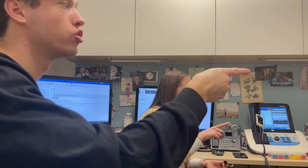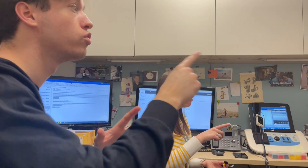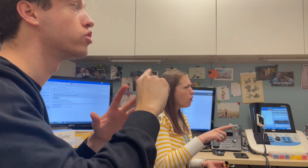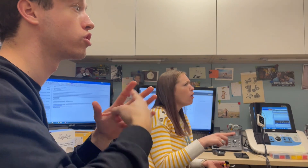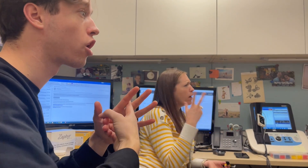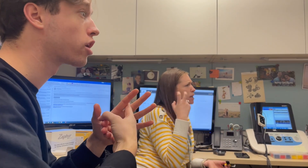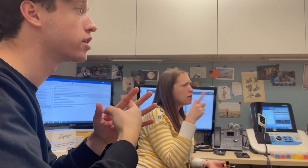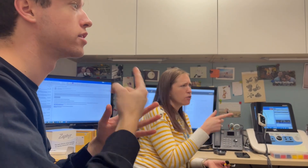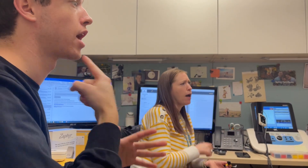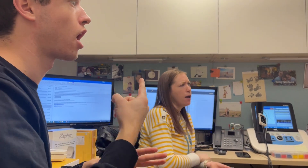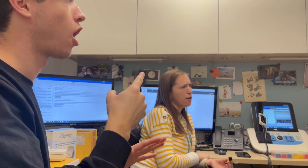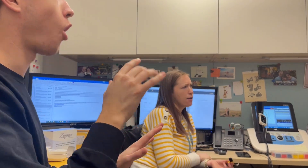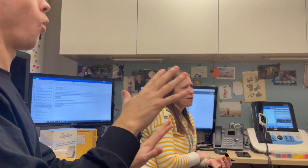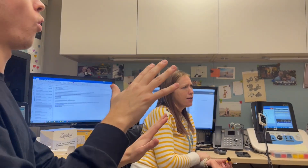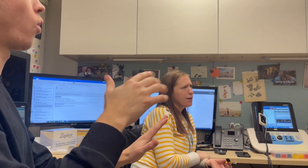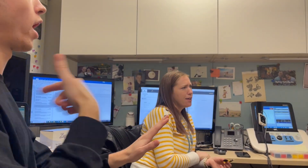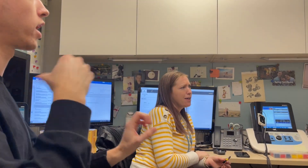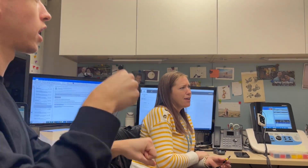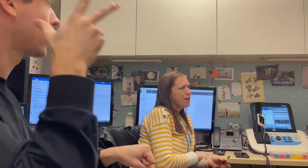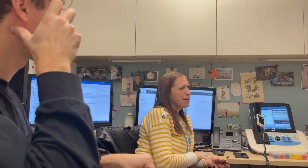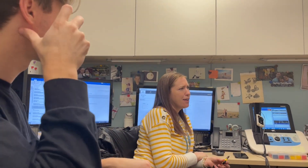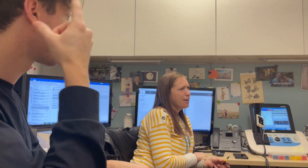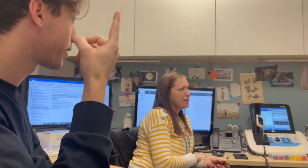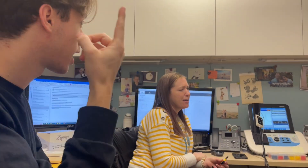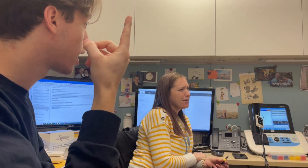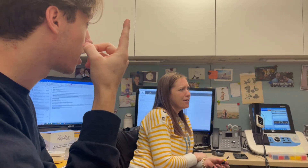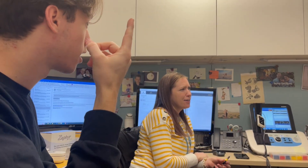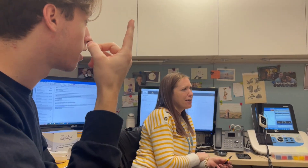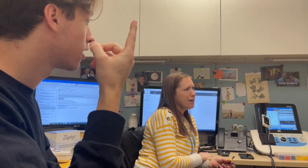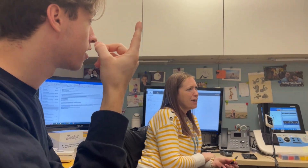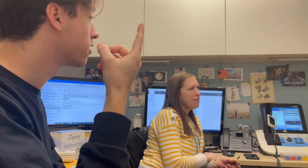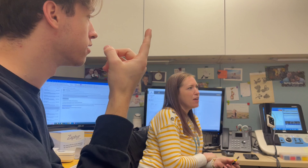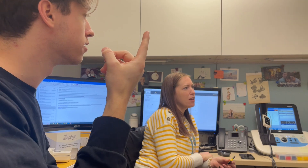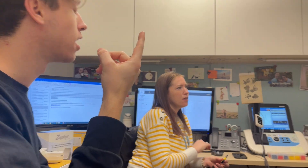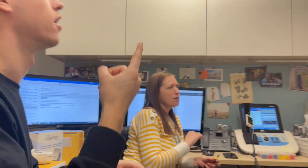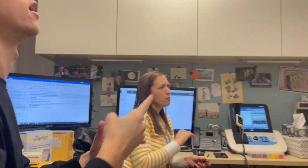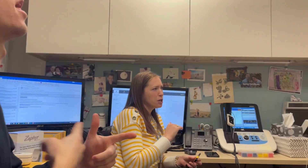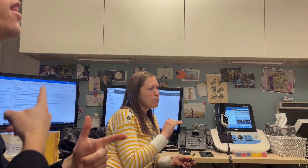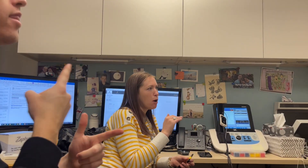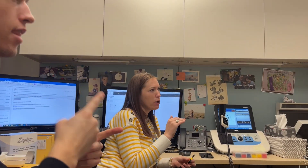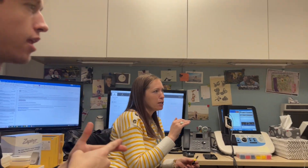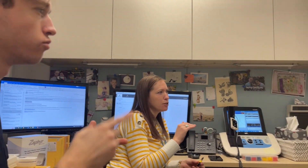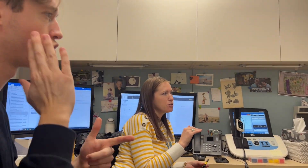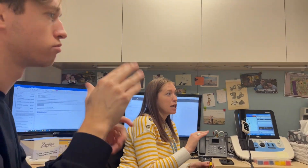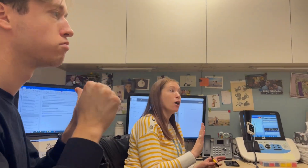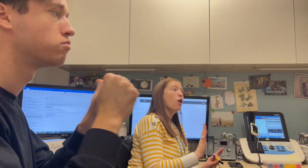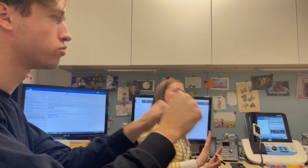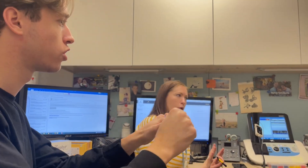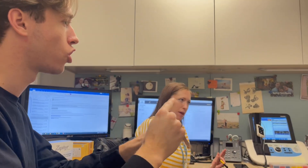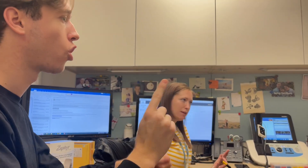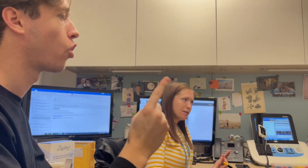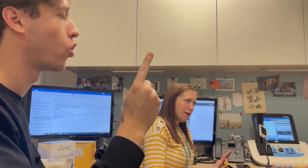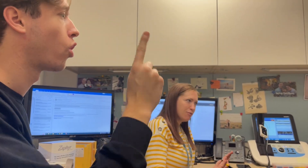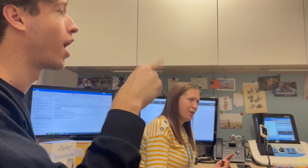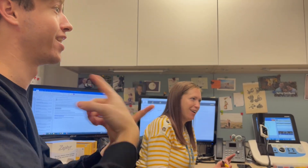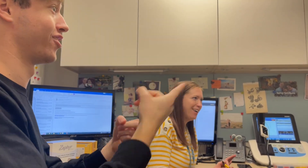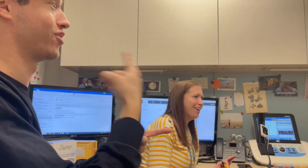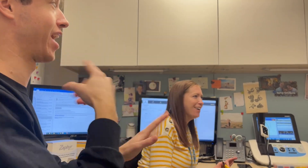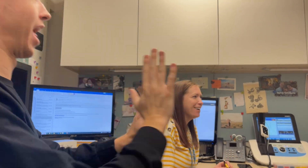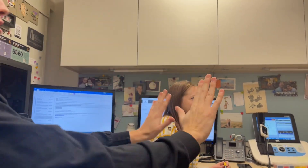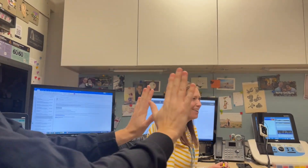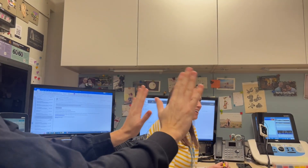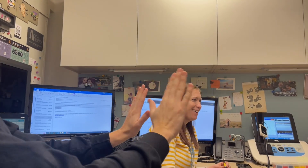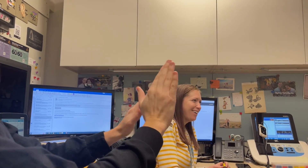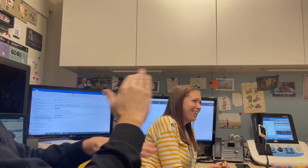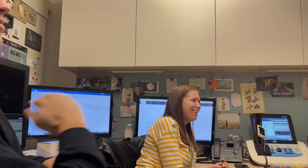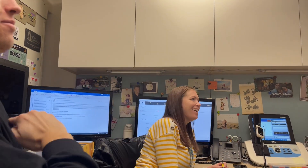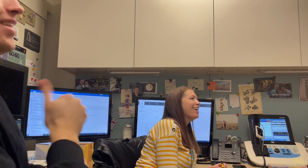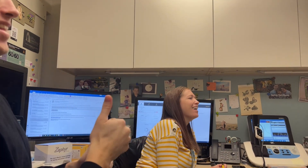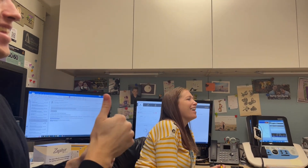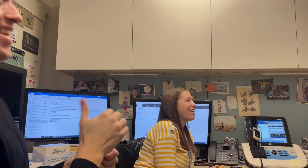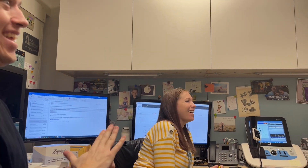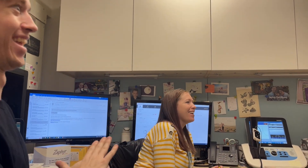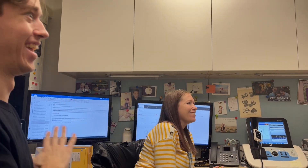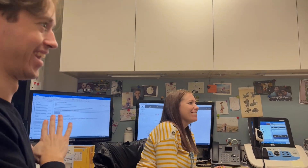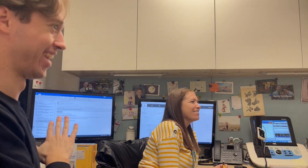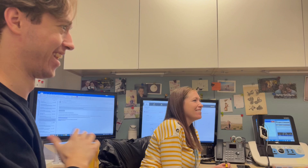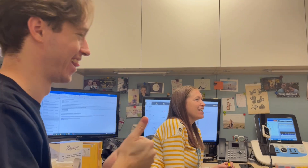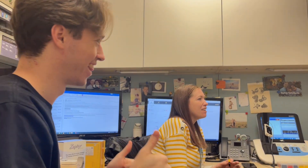oh oh I can hear that and then we'll keep going until you say okay that's enough okay and then